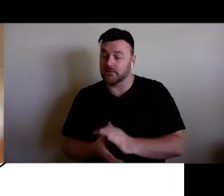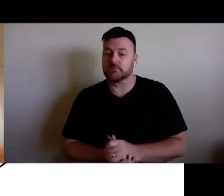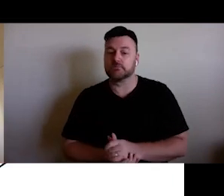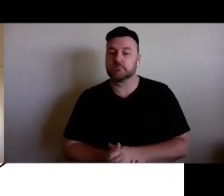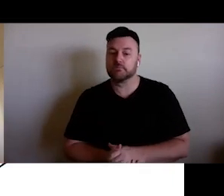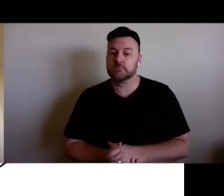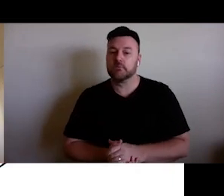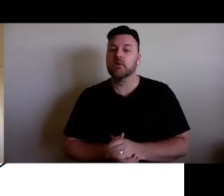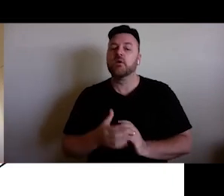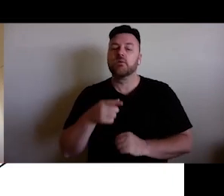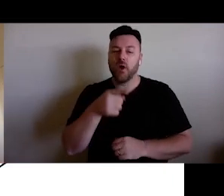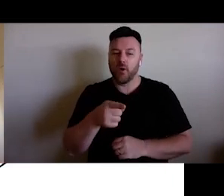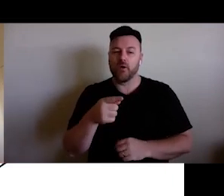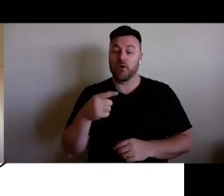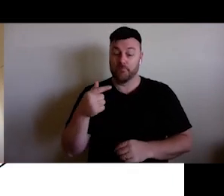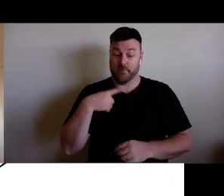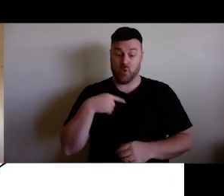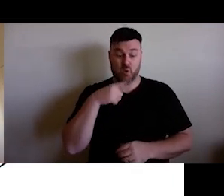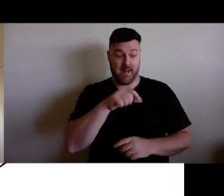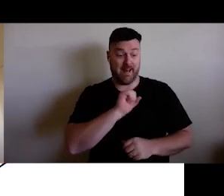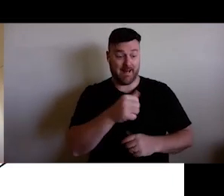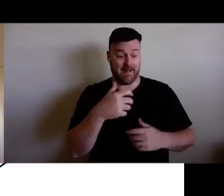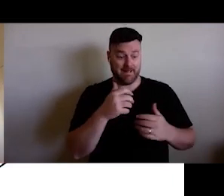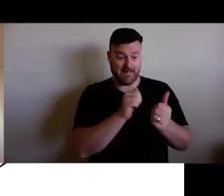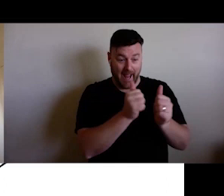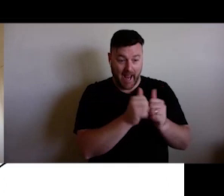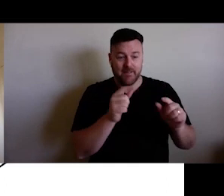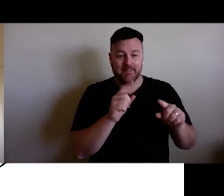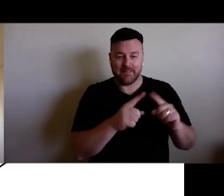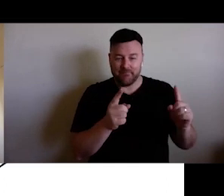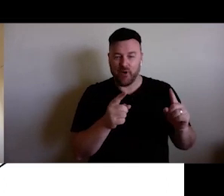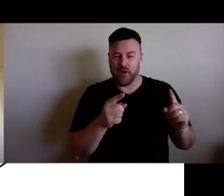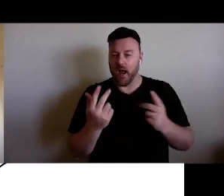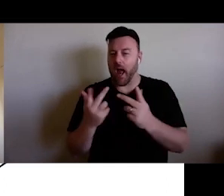know, adventure games. So he decided to launch a Kickstarter campaign.